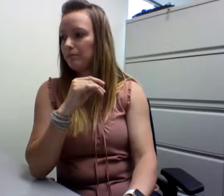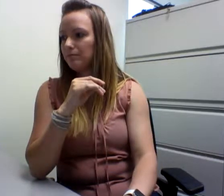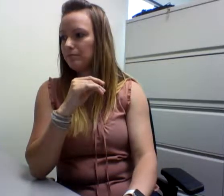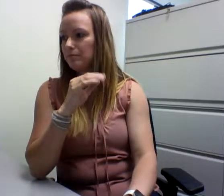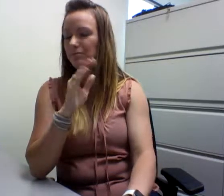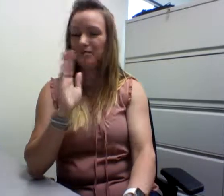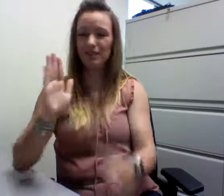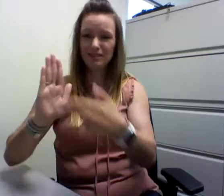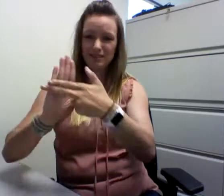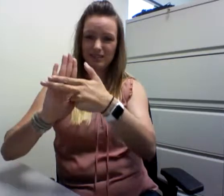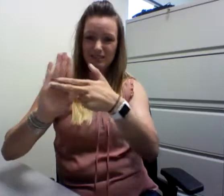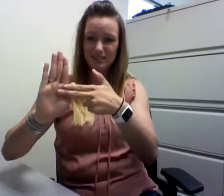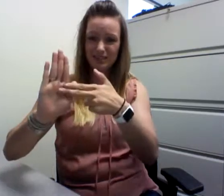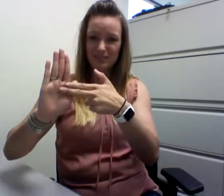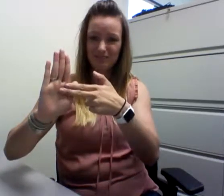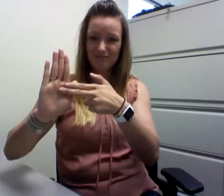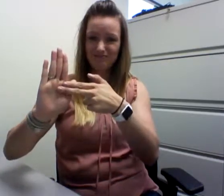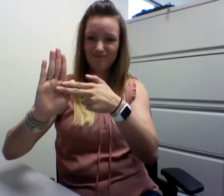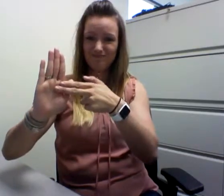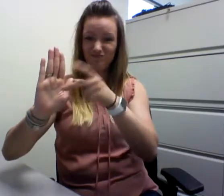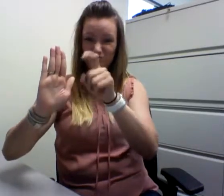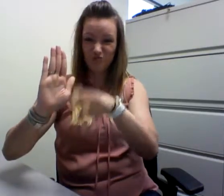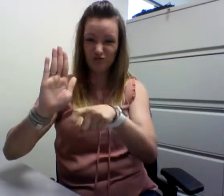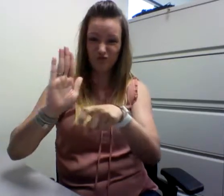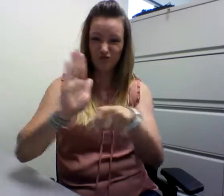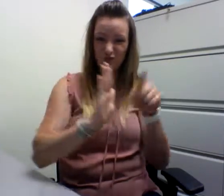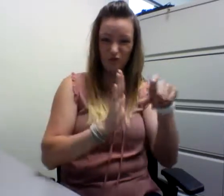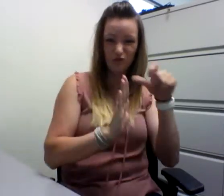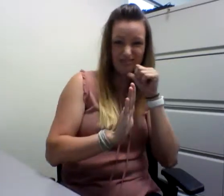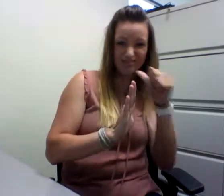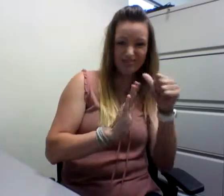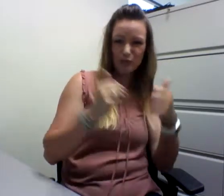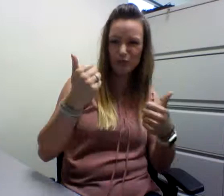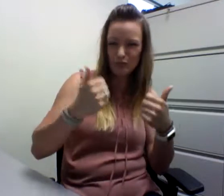ACCEPTABLE V. NONACCEPTABLE